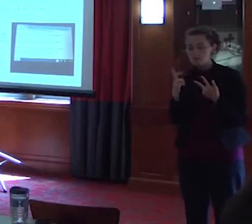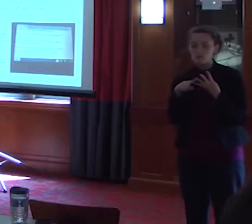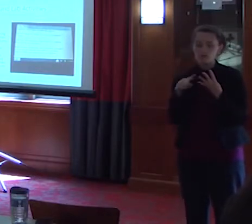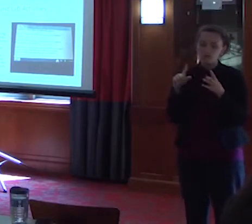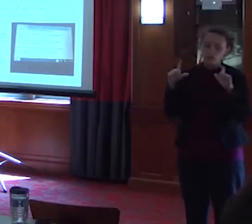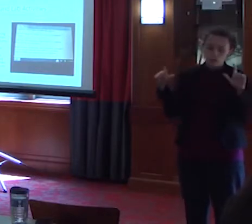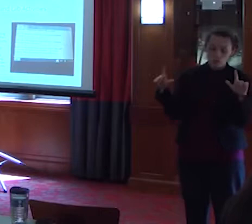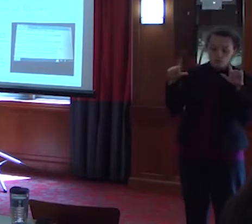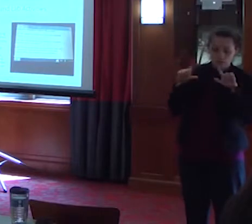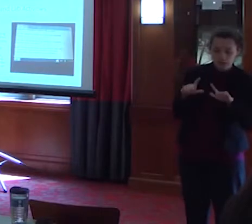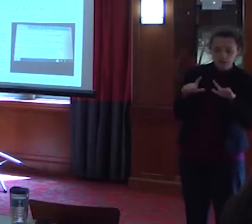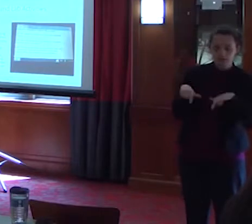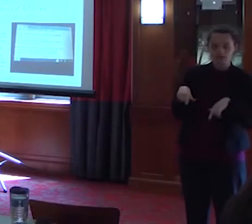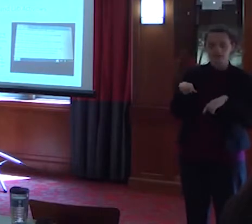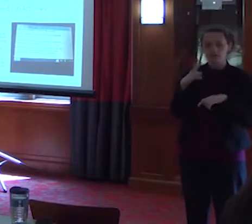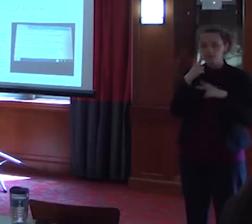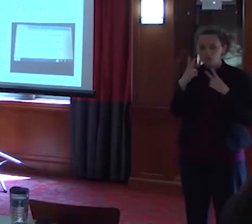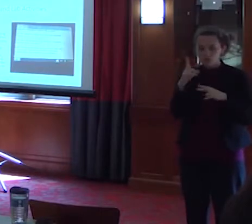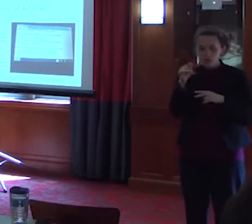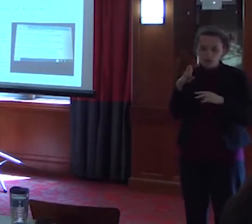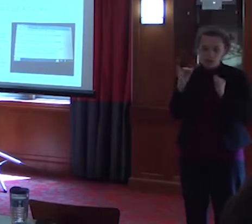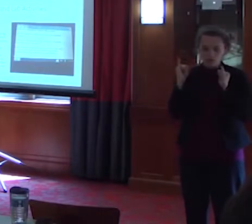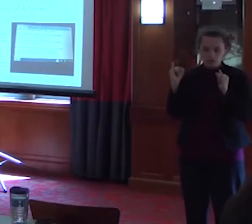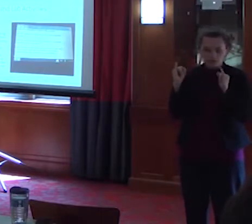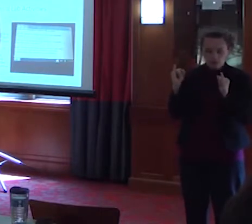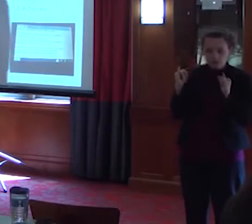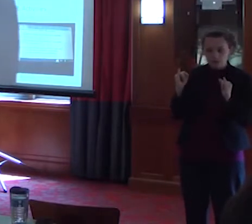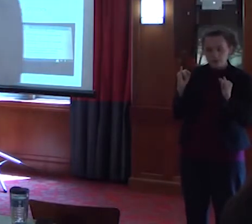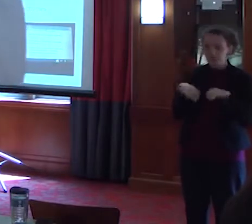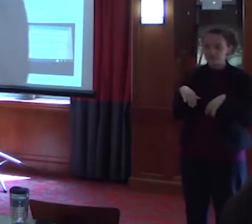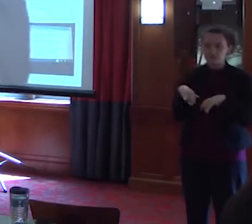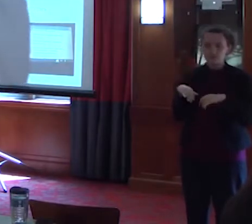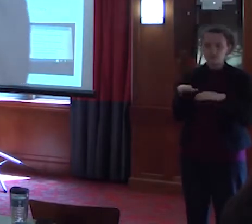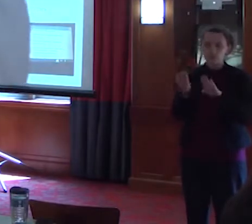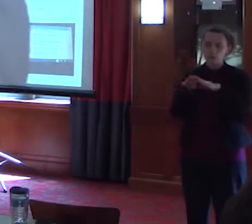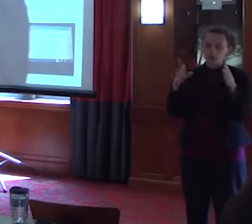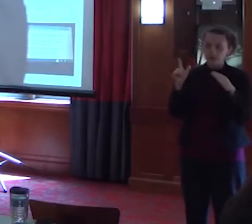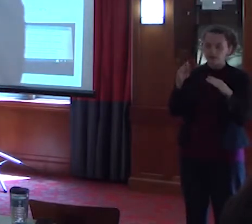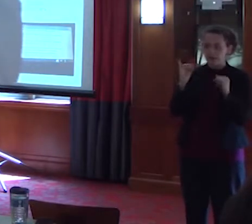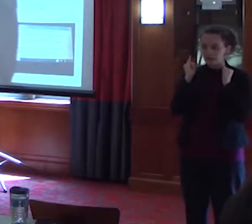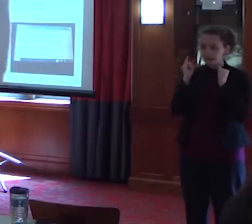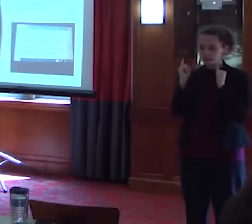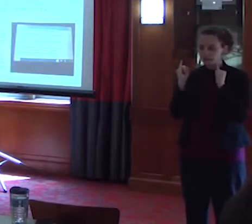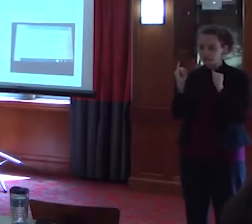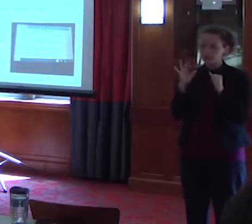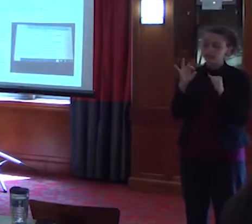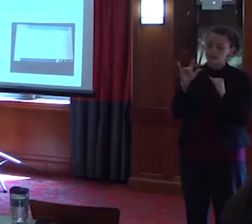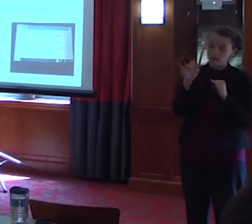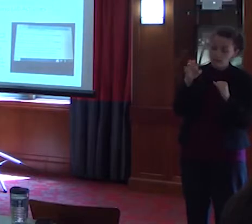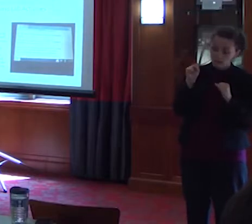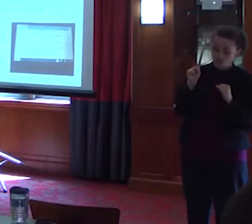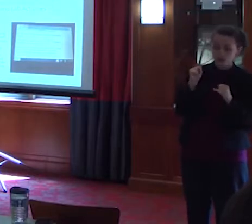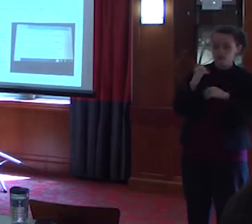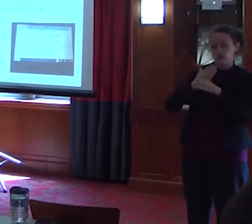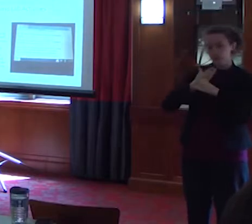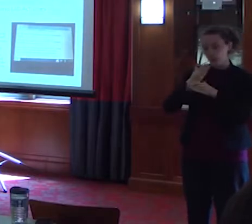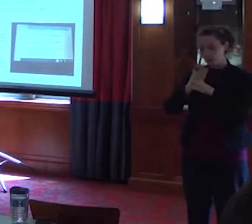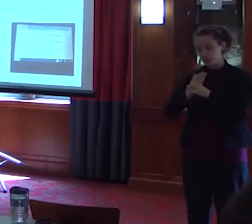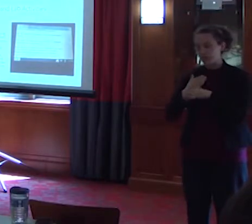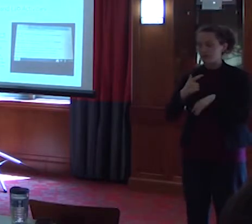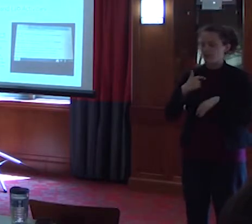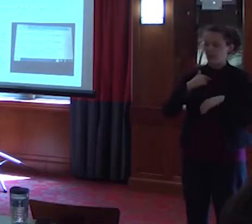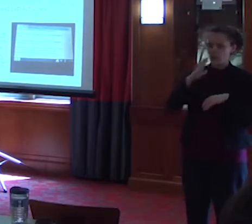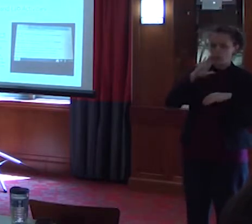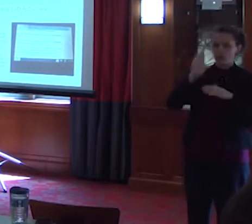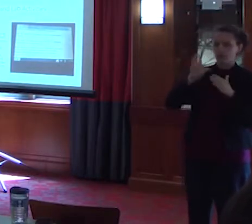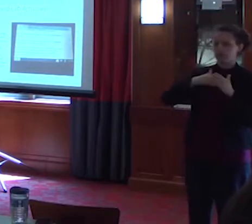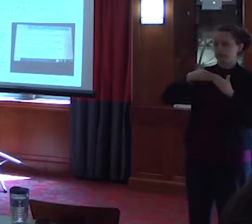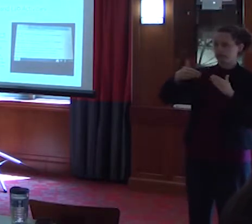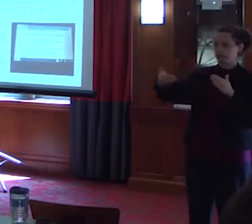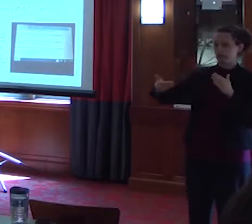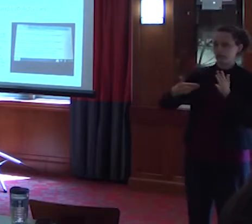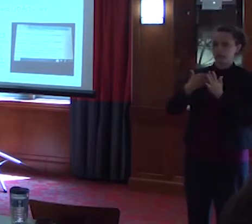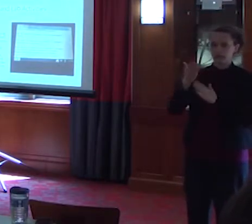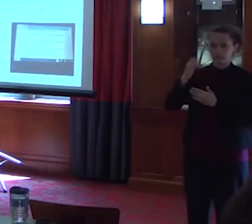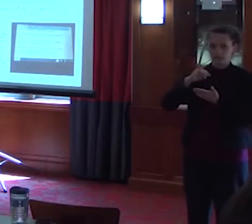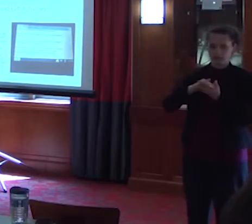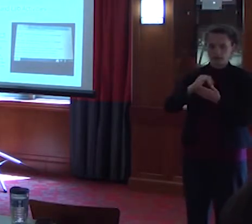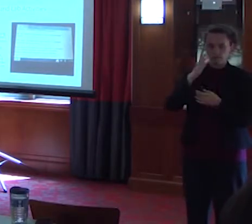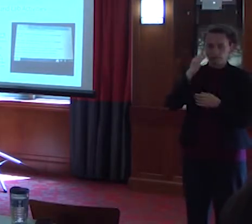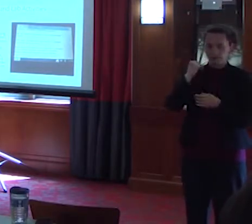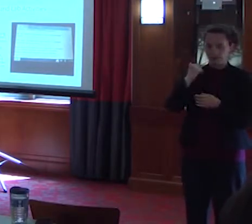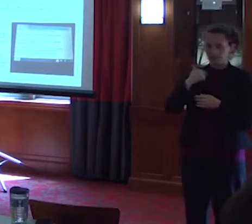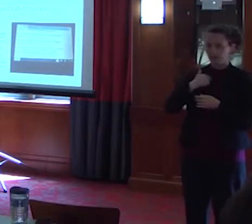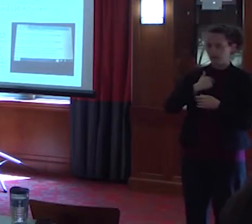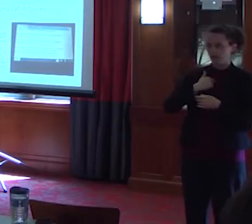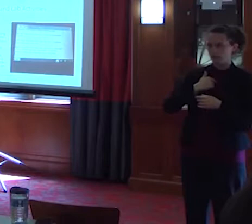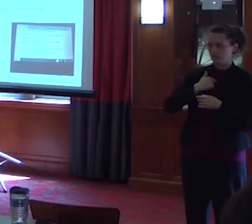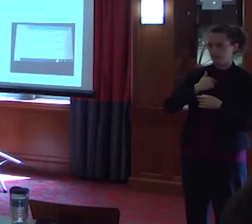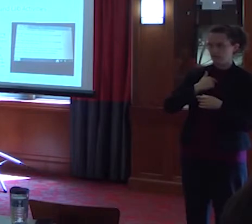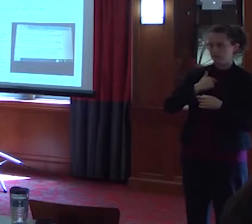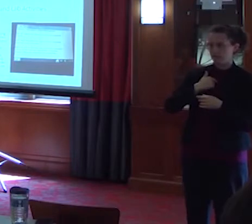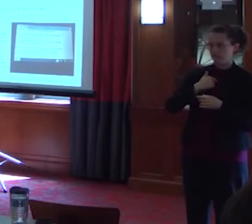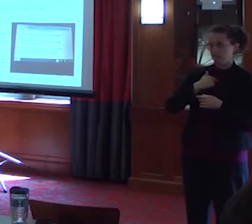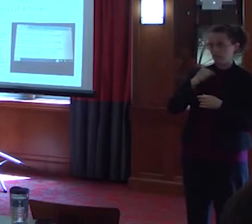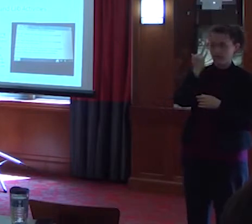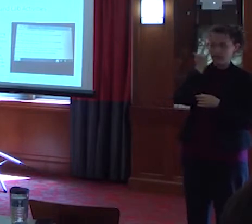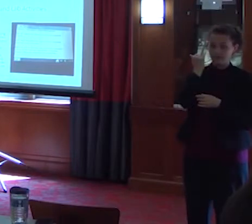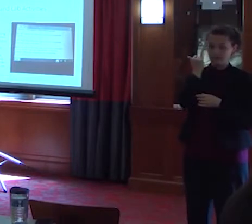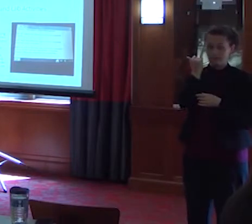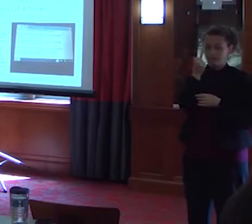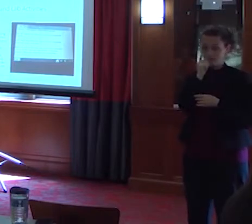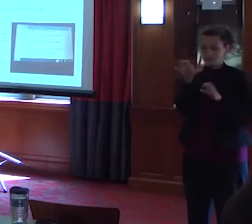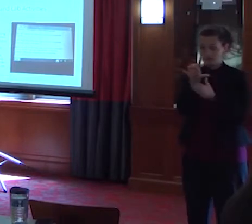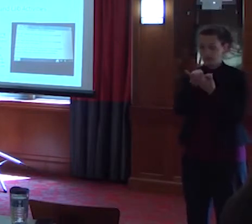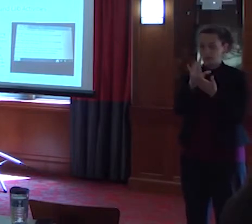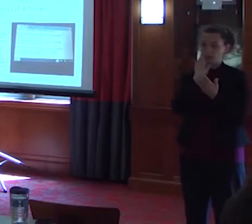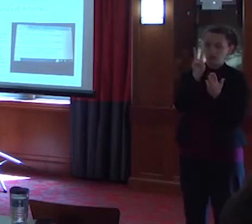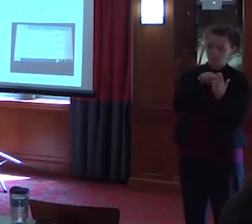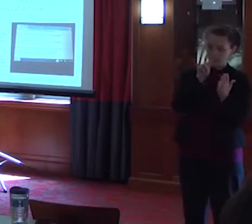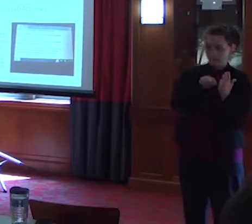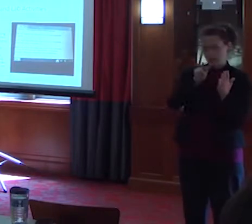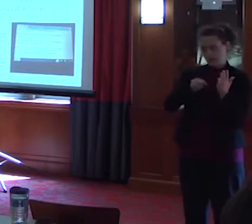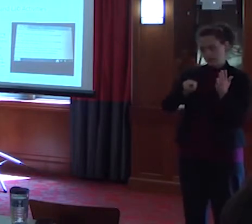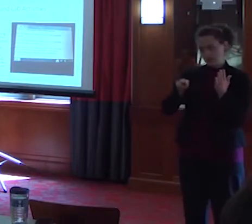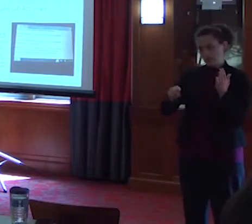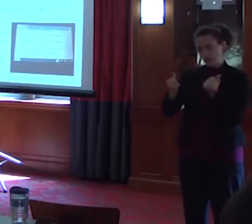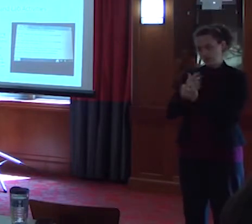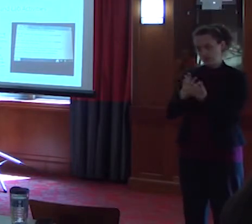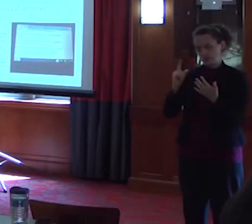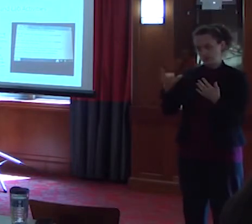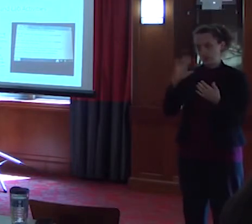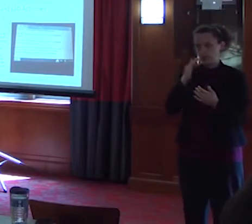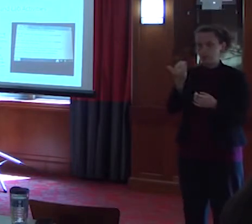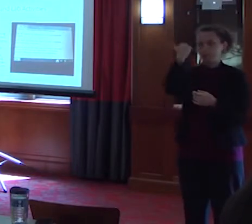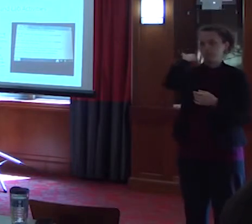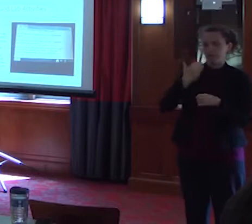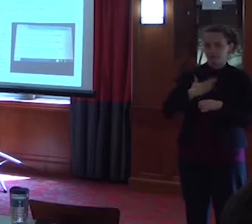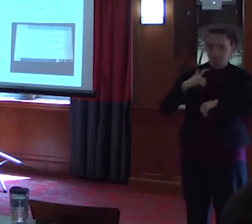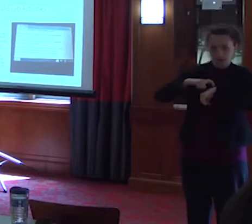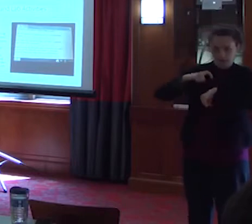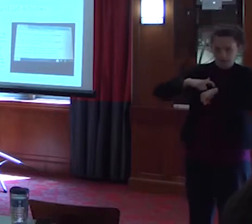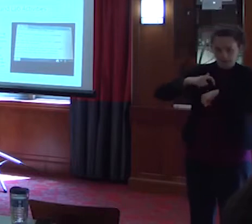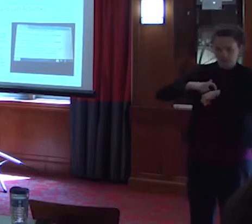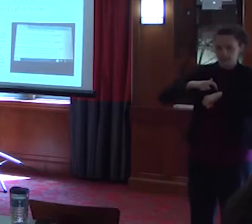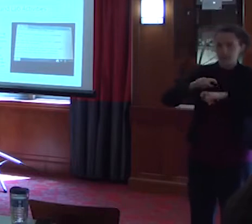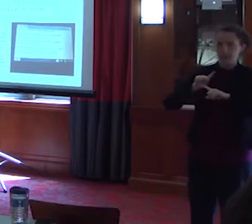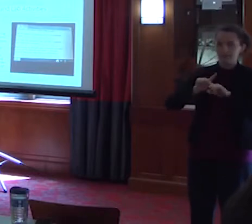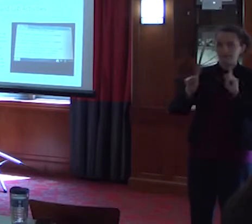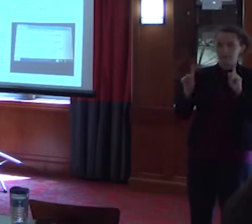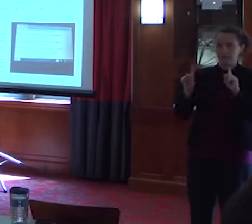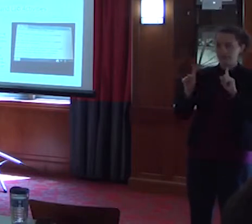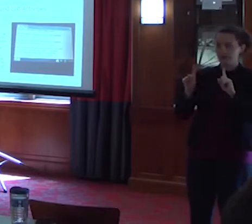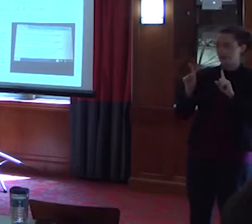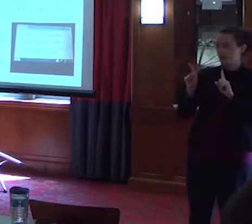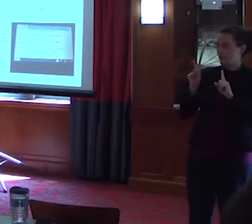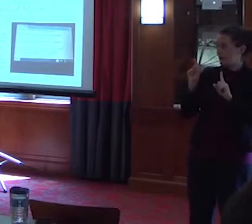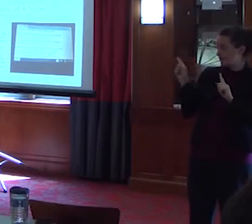soft silvery-white metal.